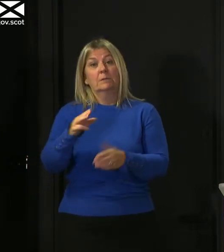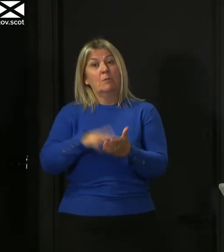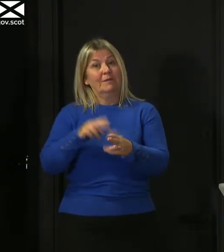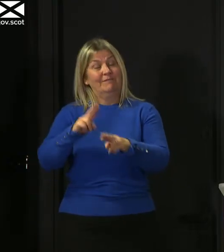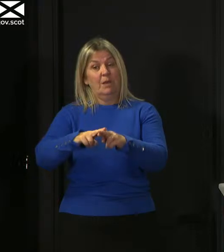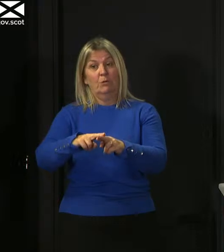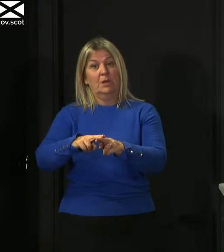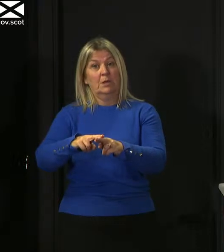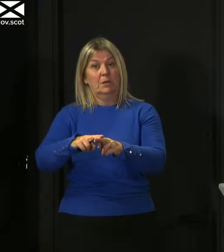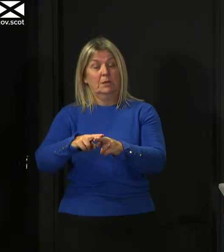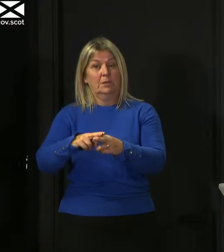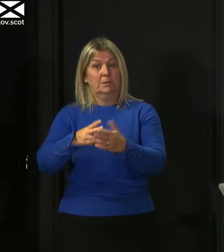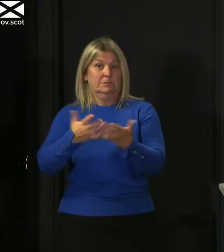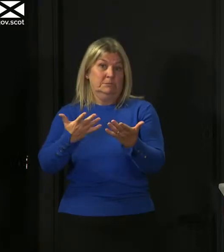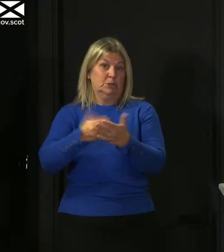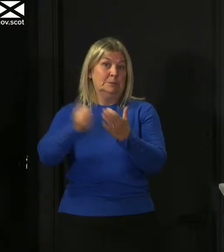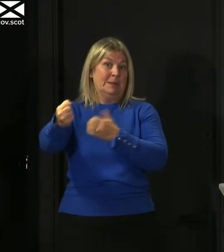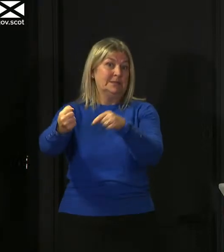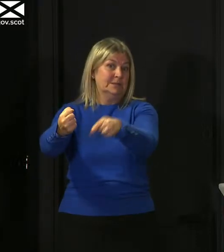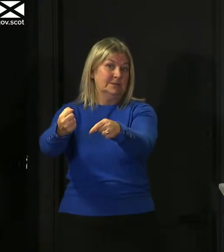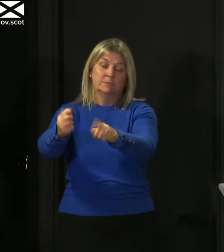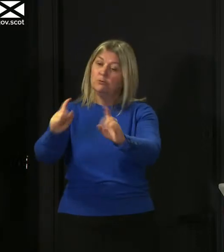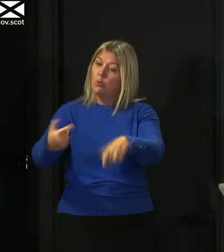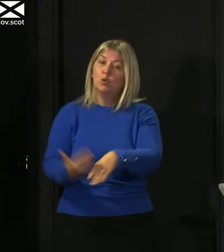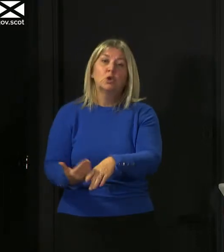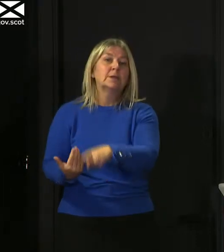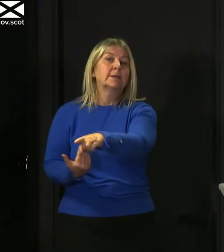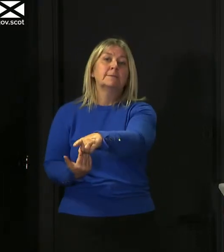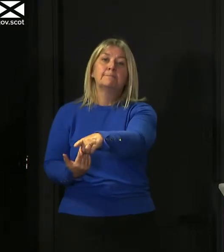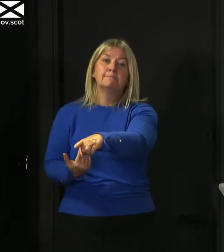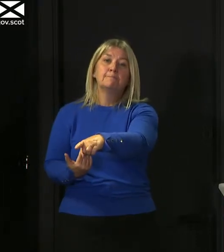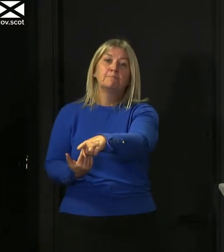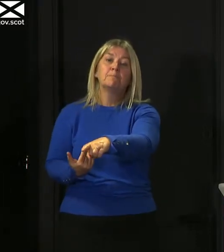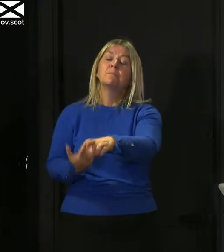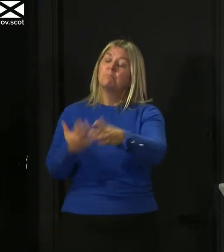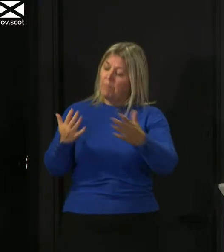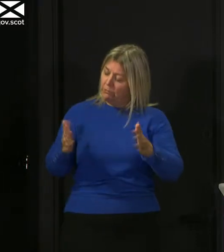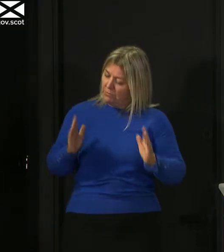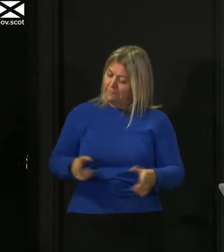due process because we are bound legally by due process like any other organisation is. In a House